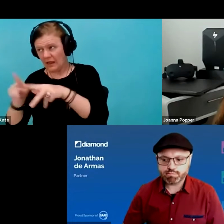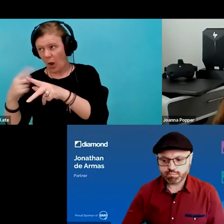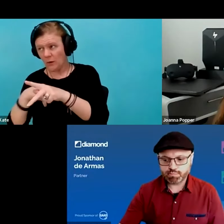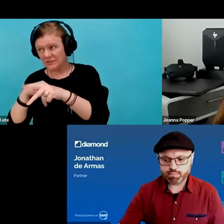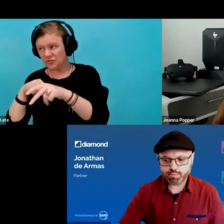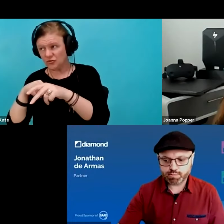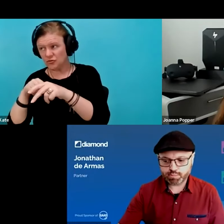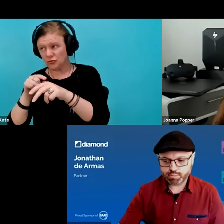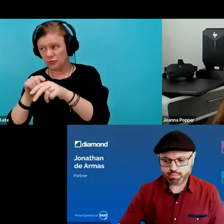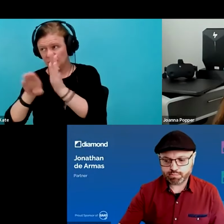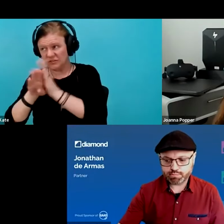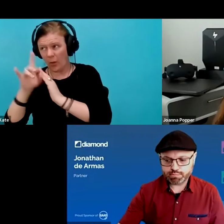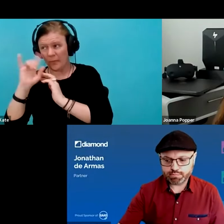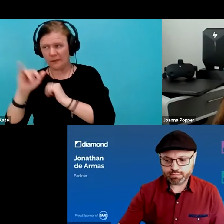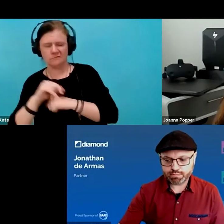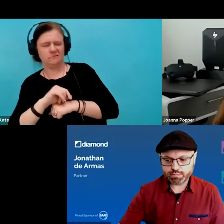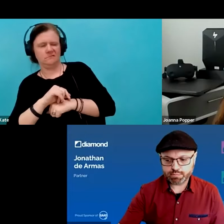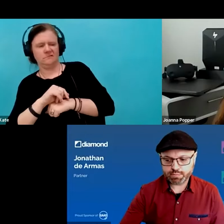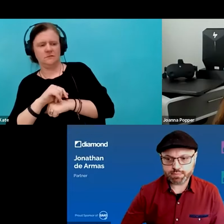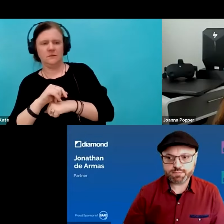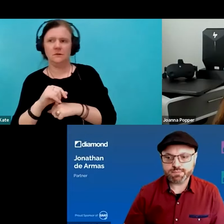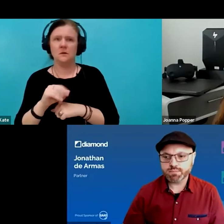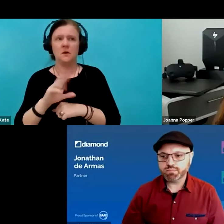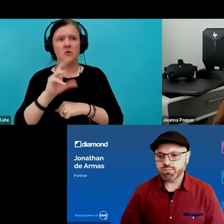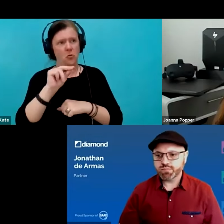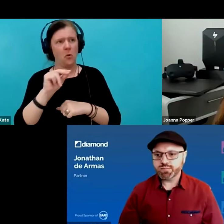You know, for throughout the Snapchat. We're really still trying to get on,